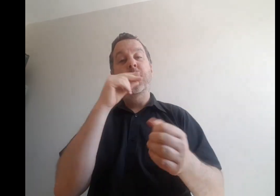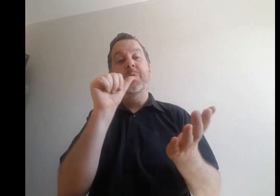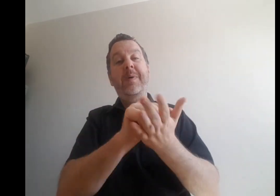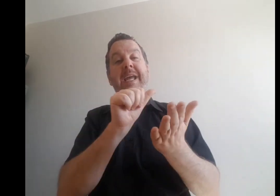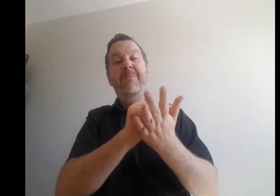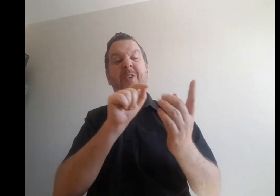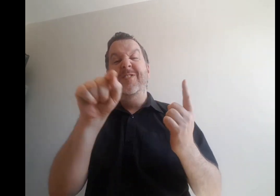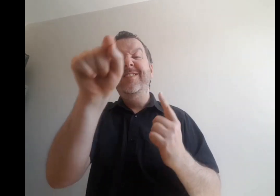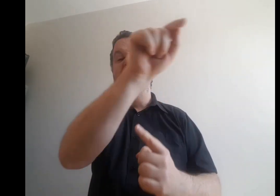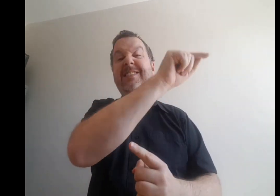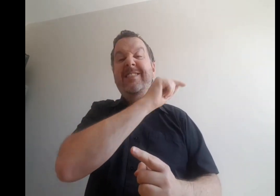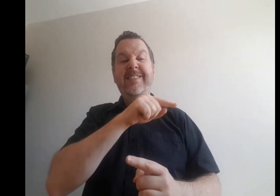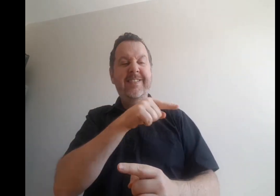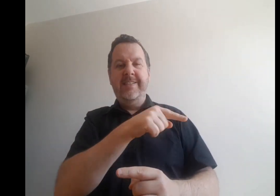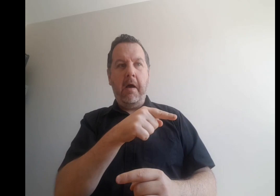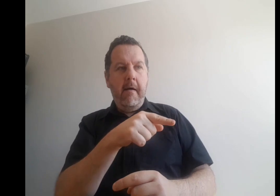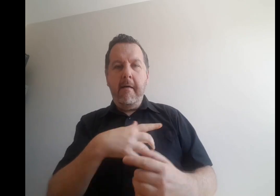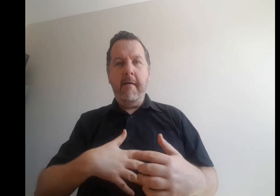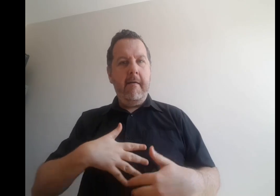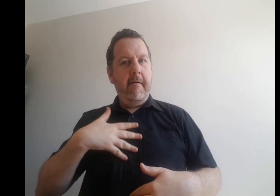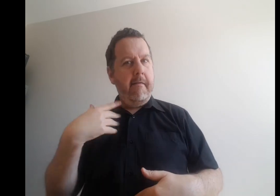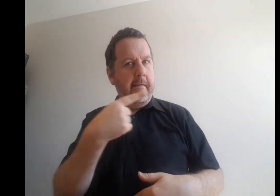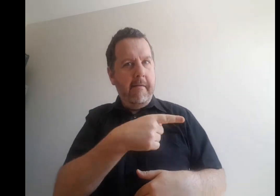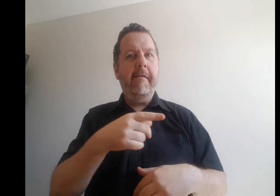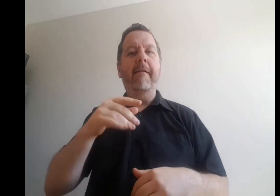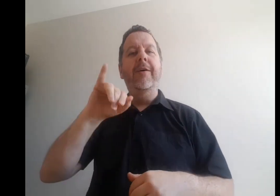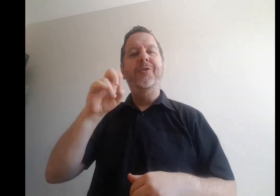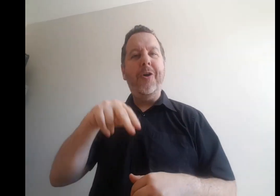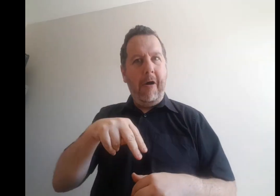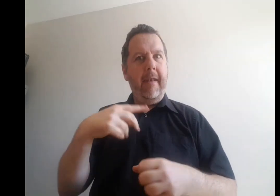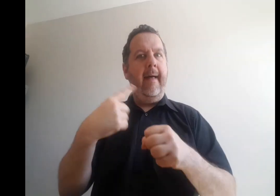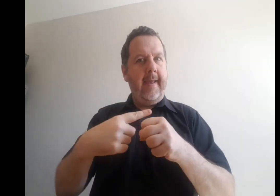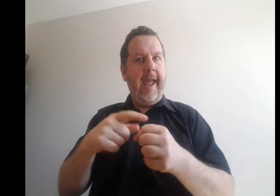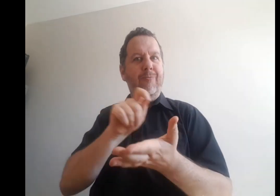"John Neville has written another missive to the Guardians..."